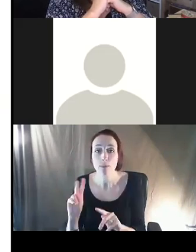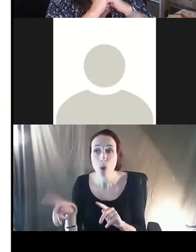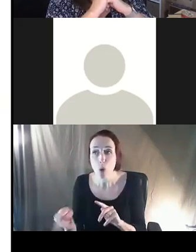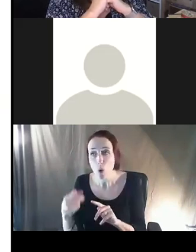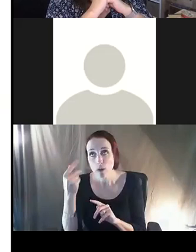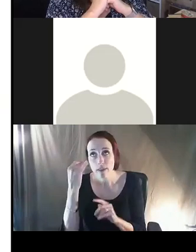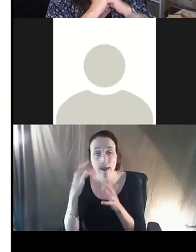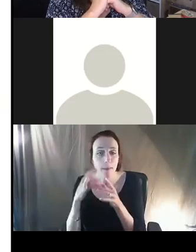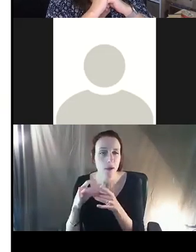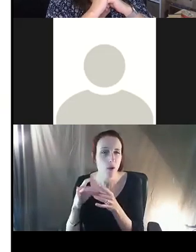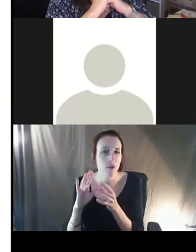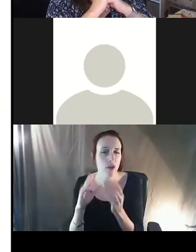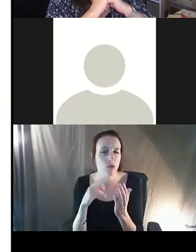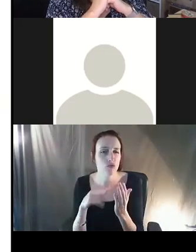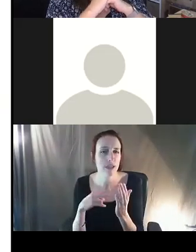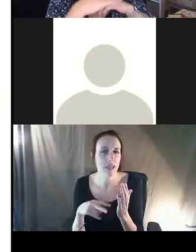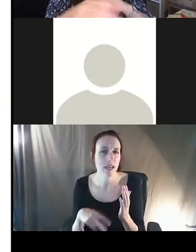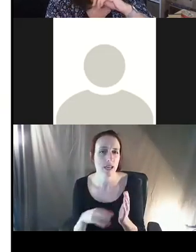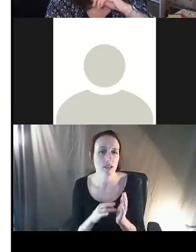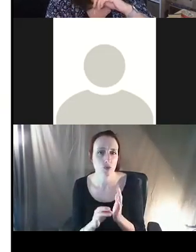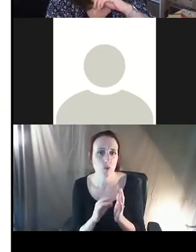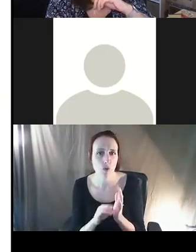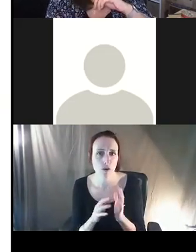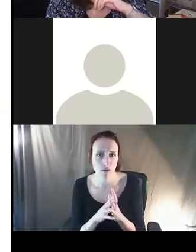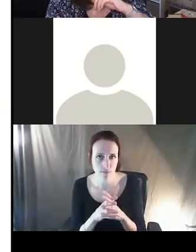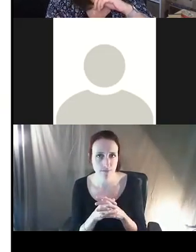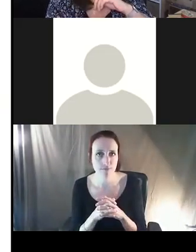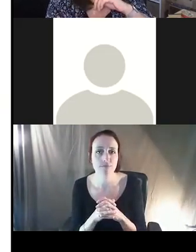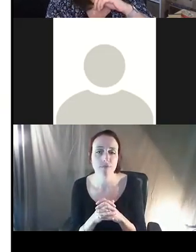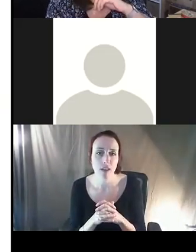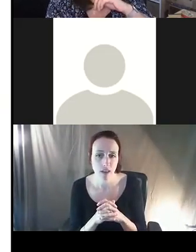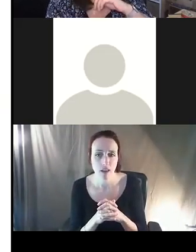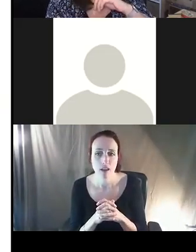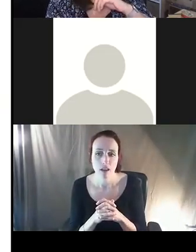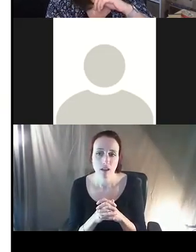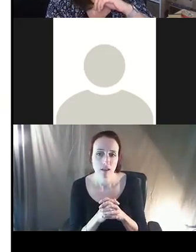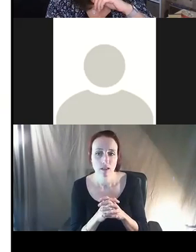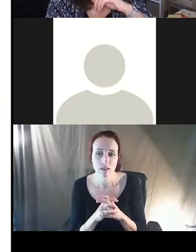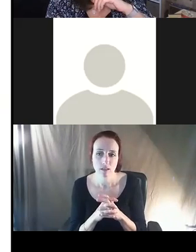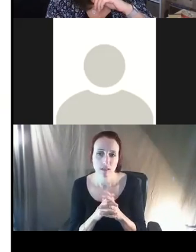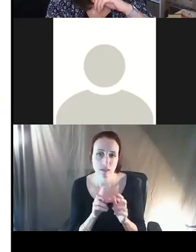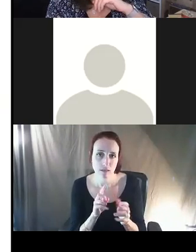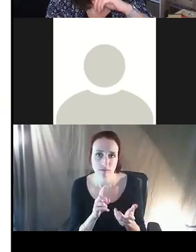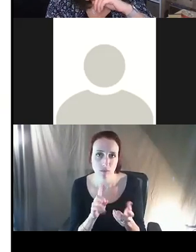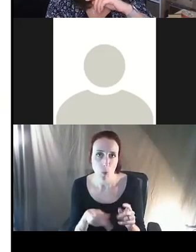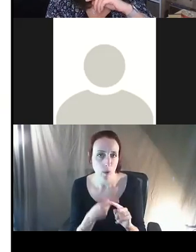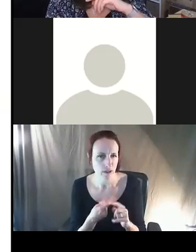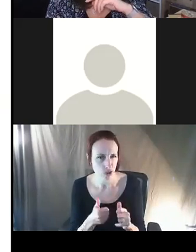as their way to measure if something is going to be cognitively accessibility. Glenda Sims: Very true.